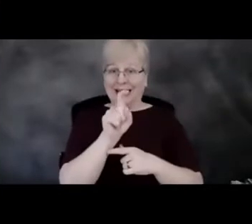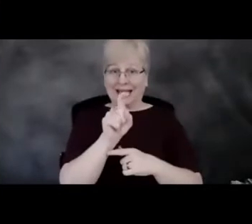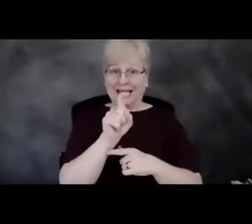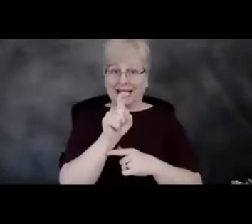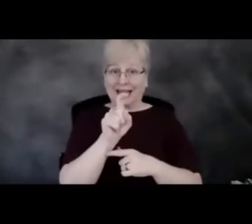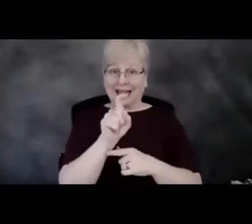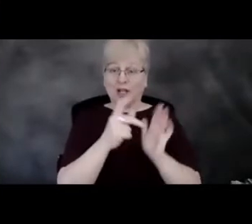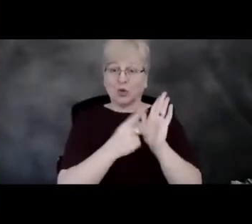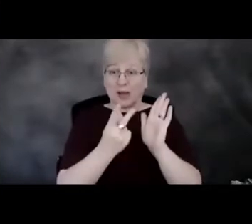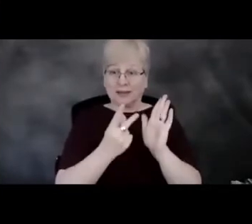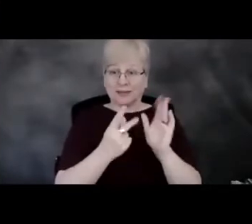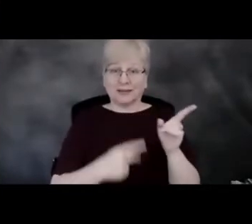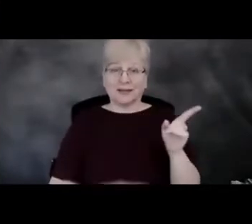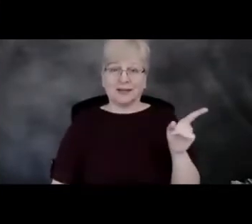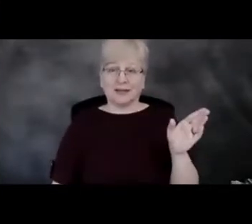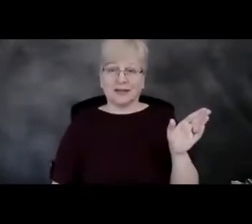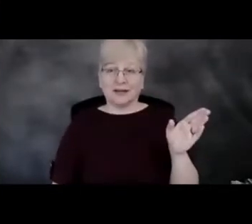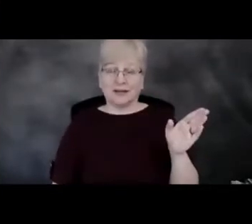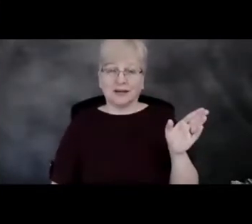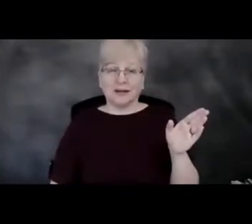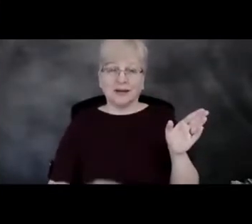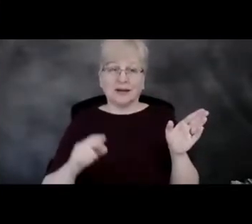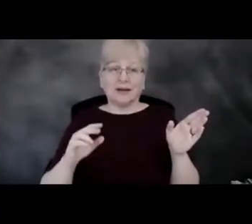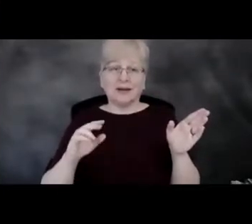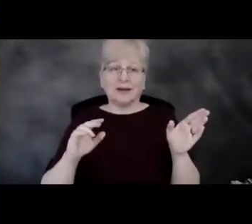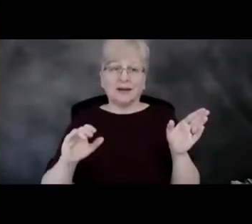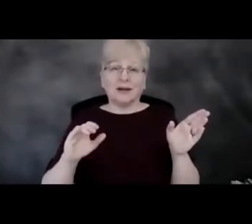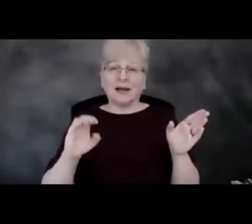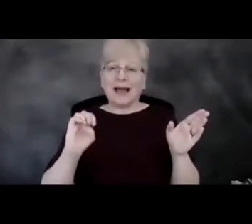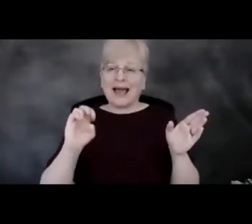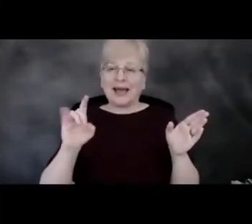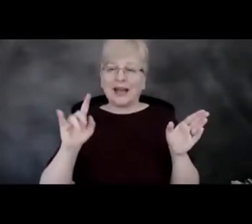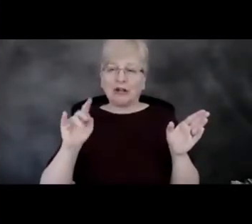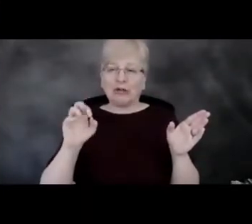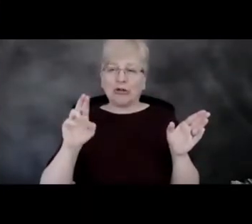16:44:38 the editor opens. I think you will find that it is pretty familiar tools here